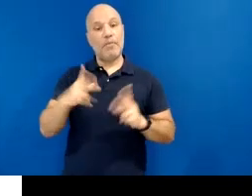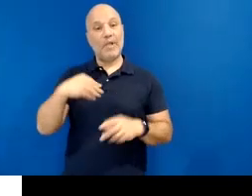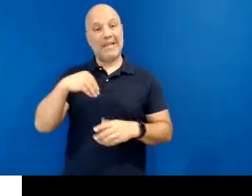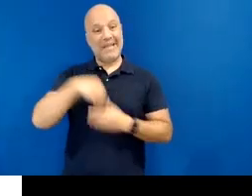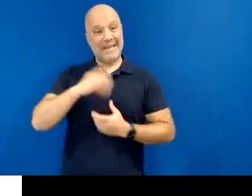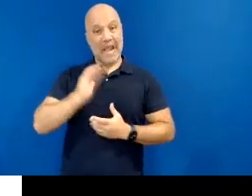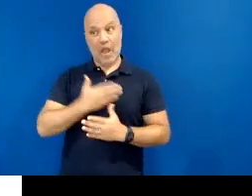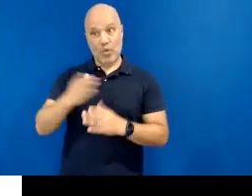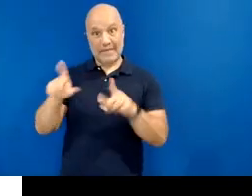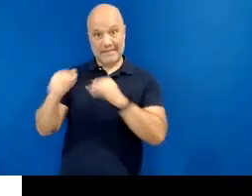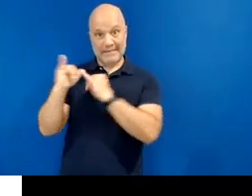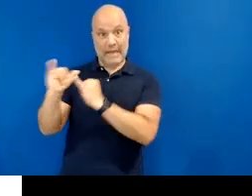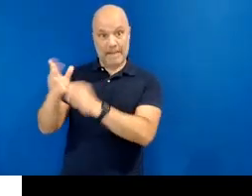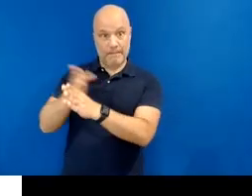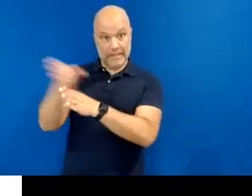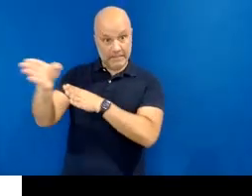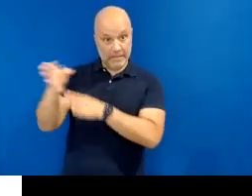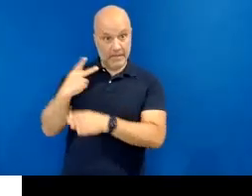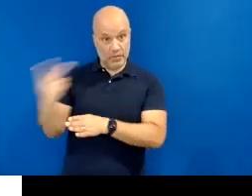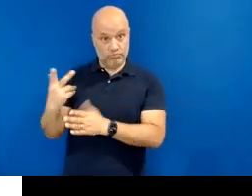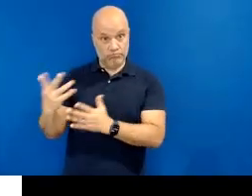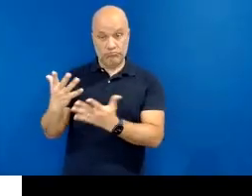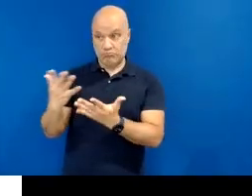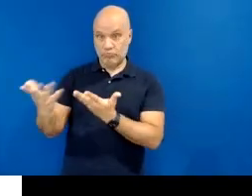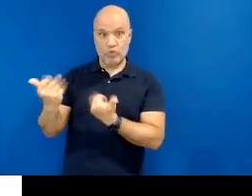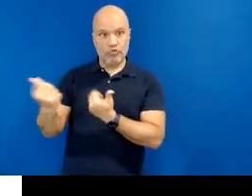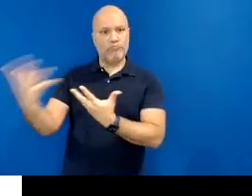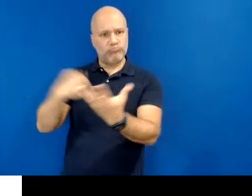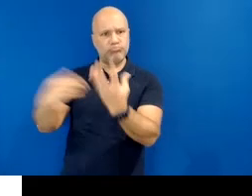Right. Try to get them on board. Also work across disciplines.